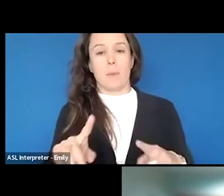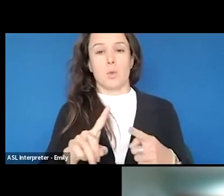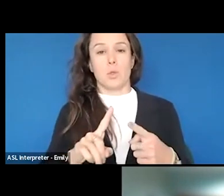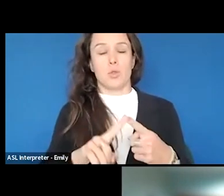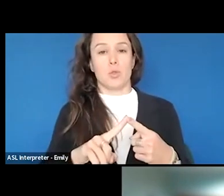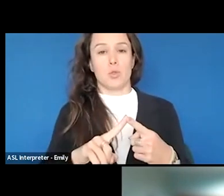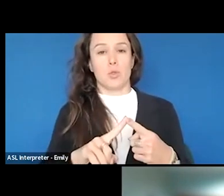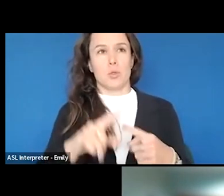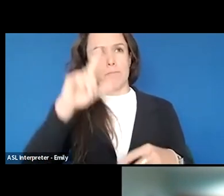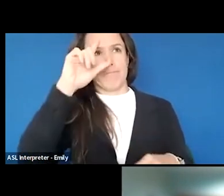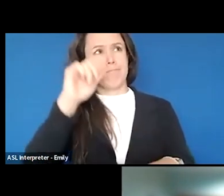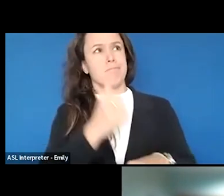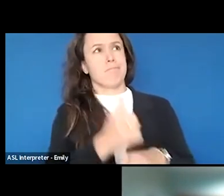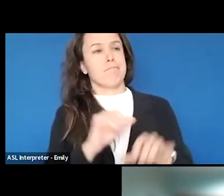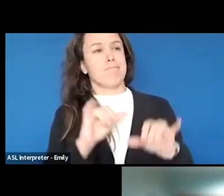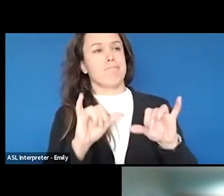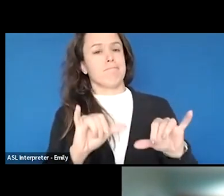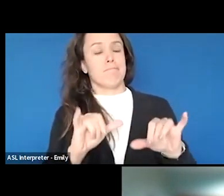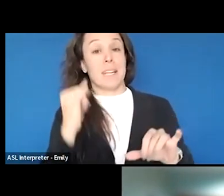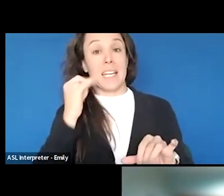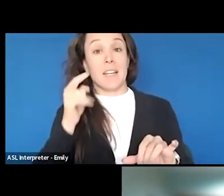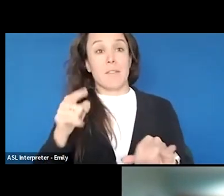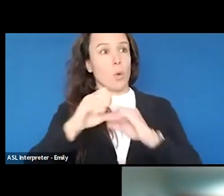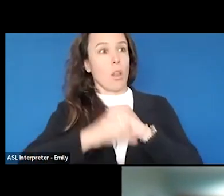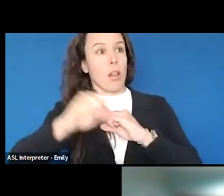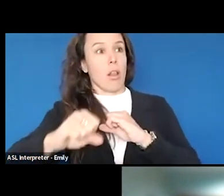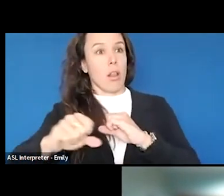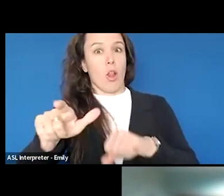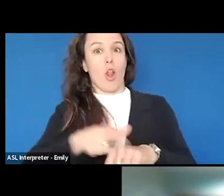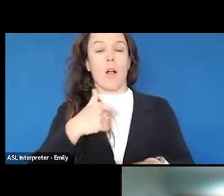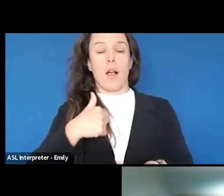I'll interrupt if I think your rant has gone on too long and